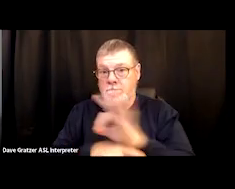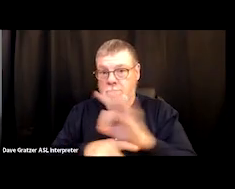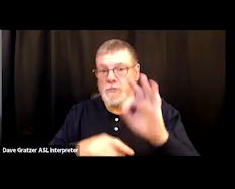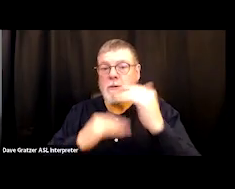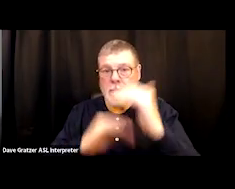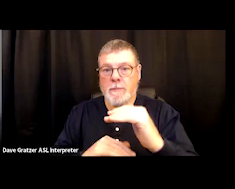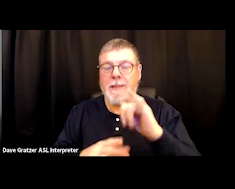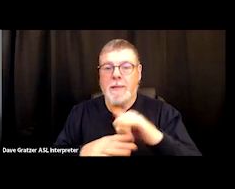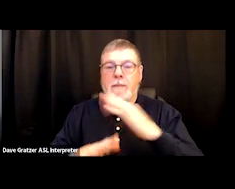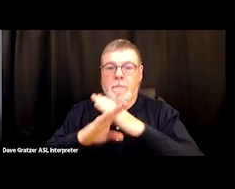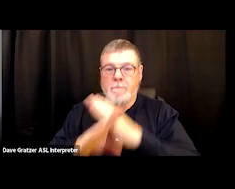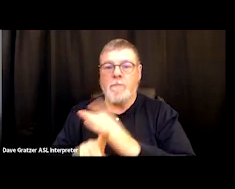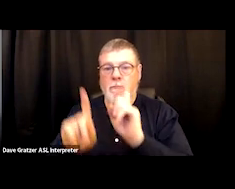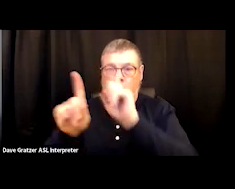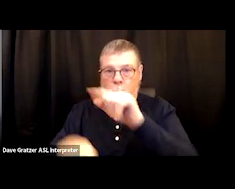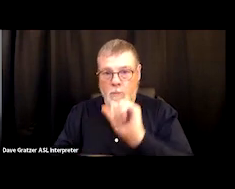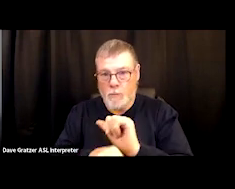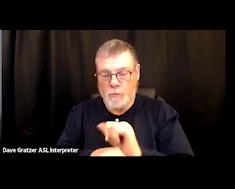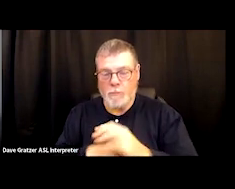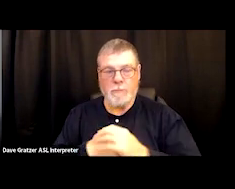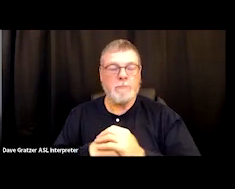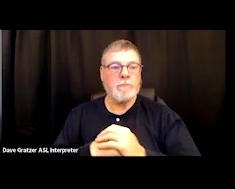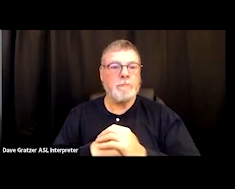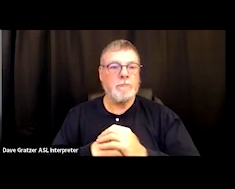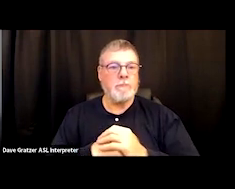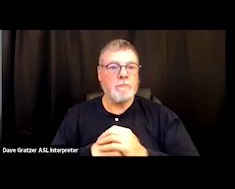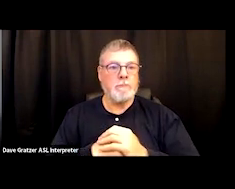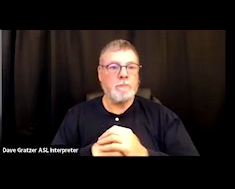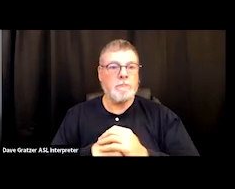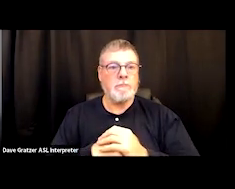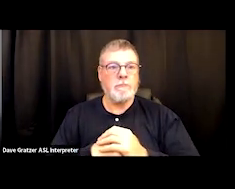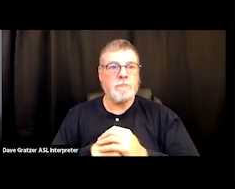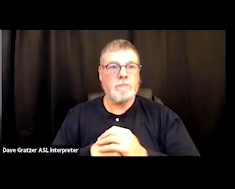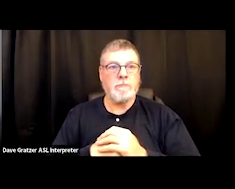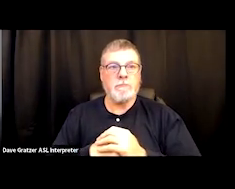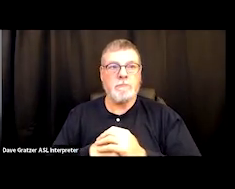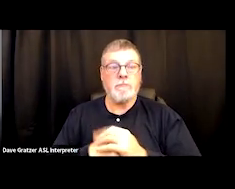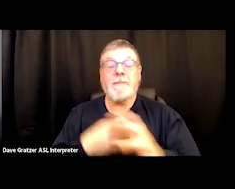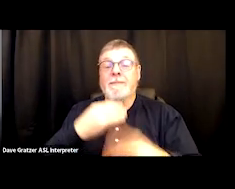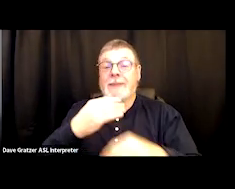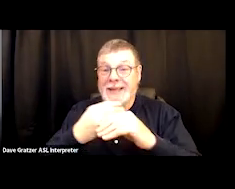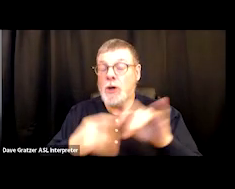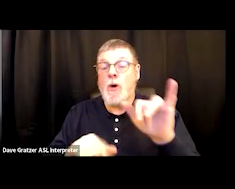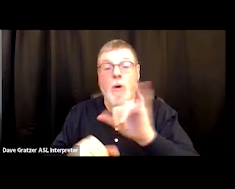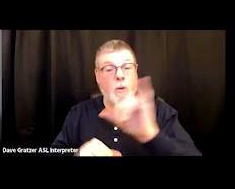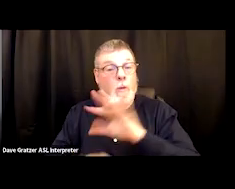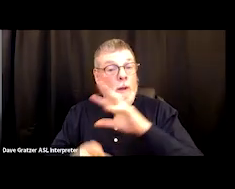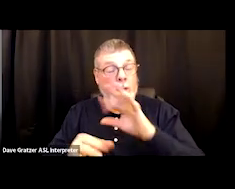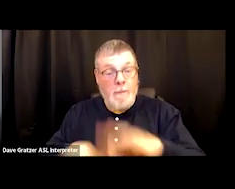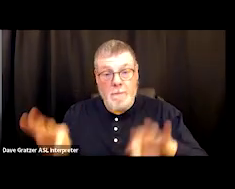that are preventing them from working. Additionally, it is important to include some information about the person's education.